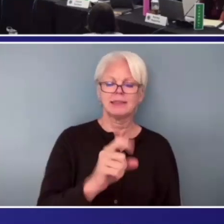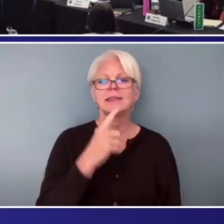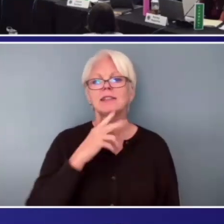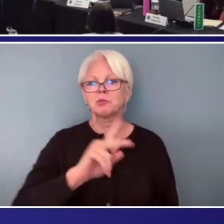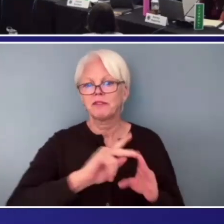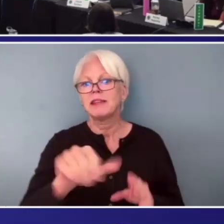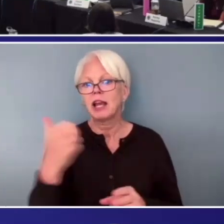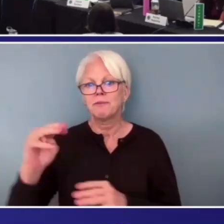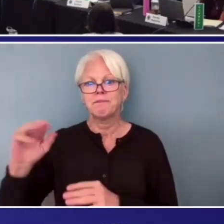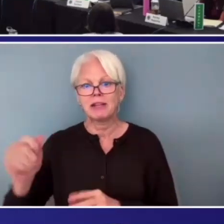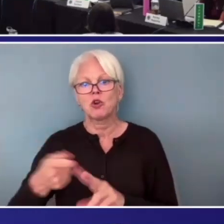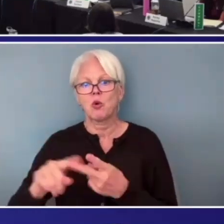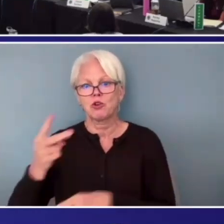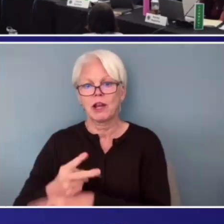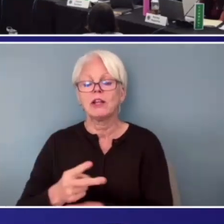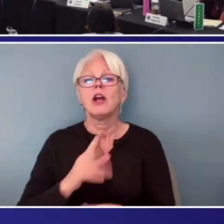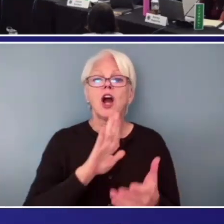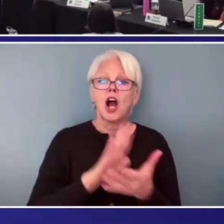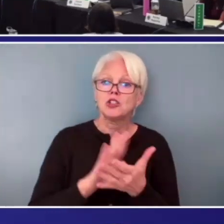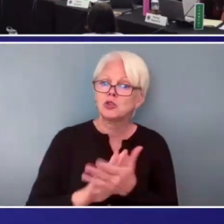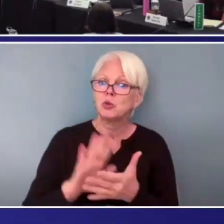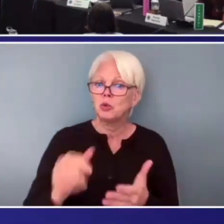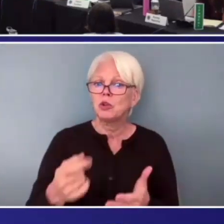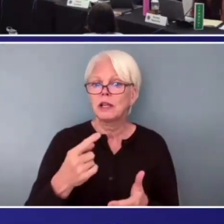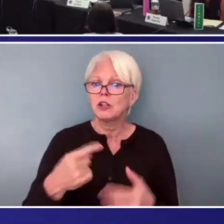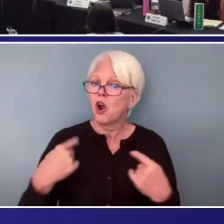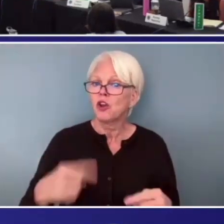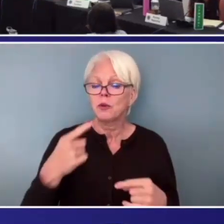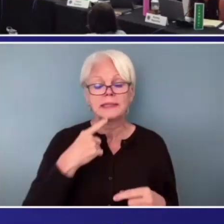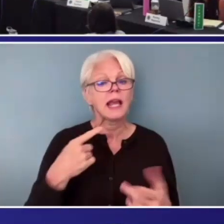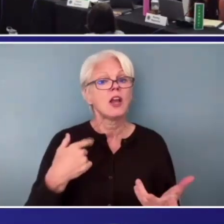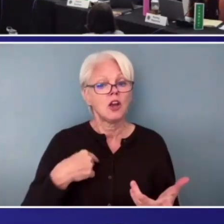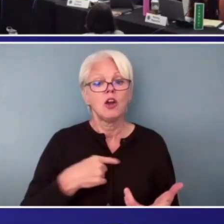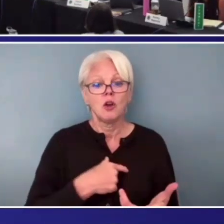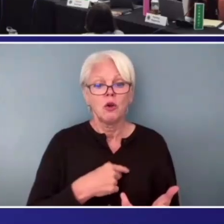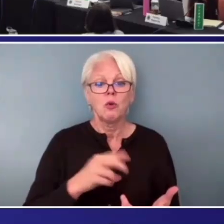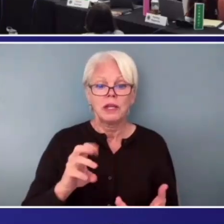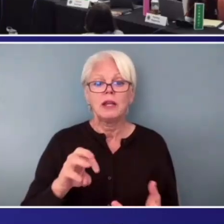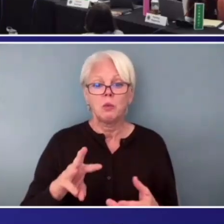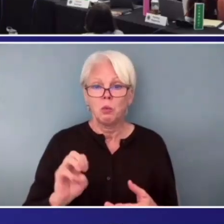A school could argue with this. Hey, we were professional. The language says we can still be a